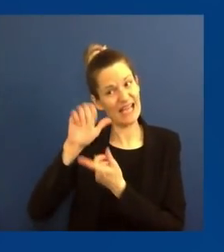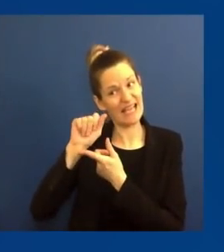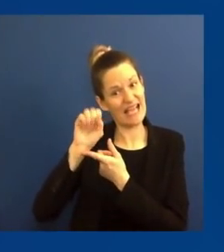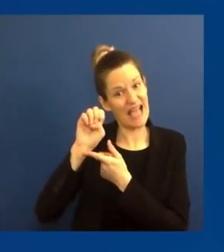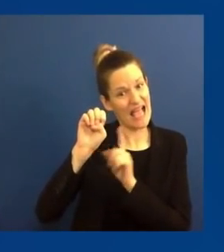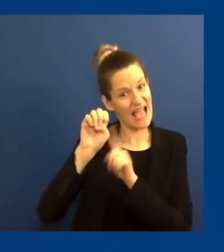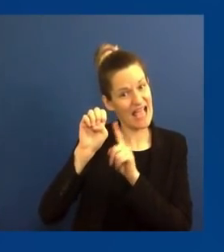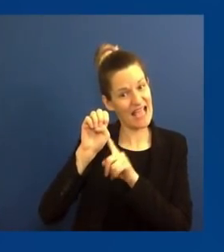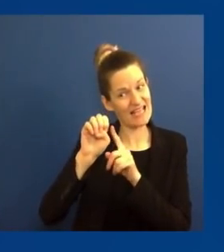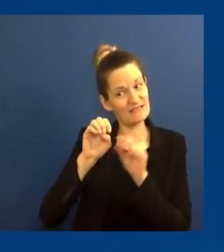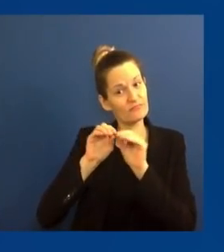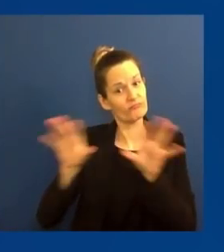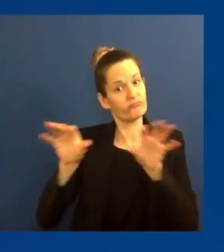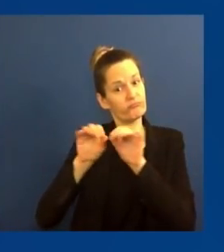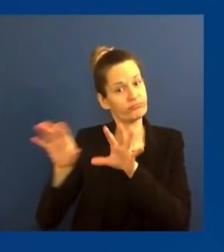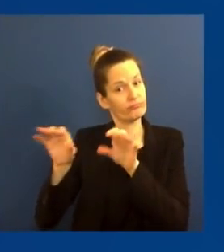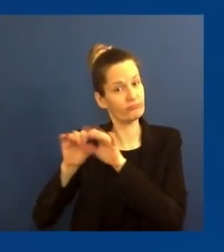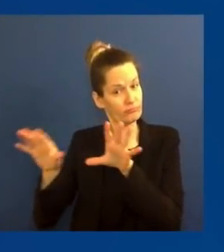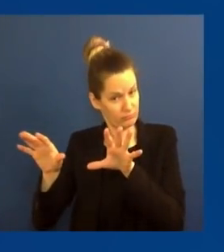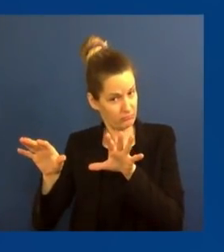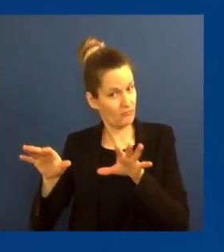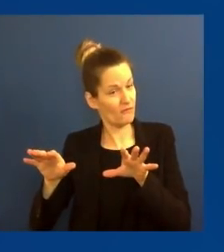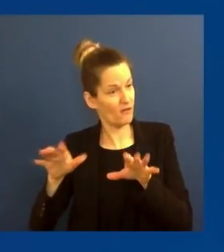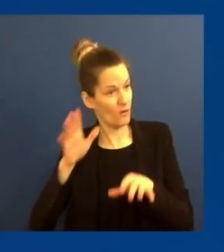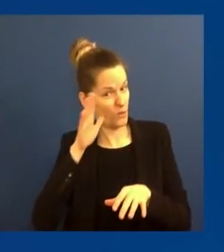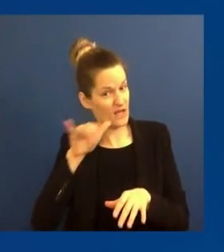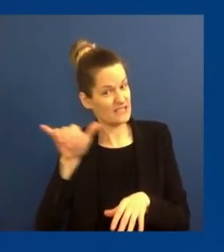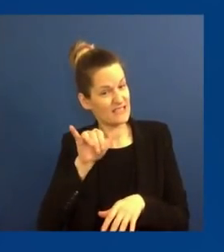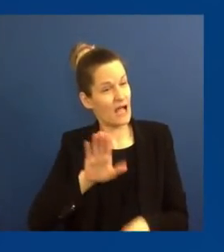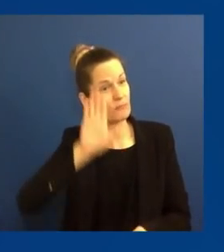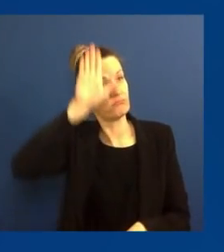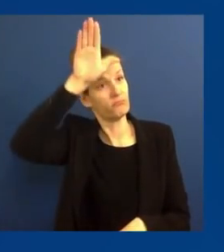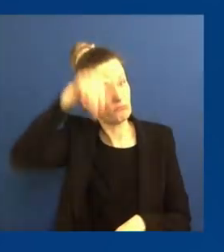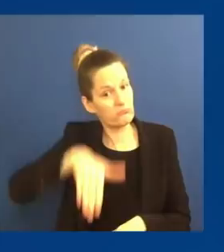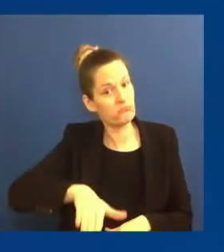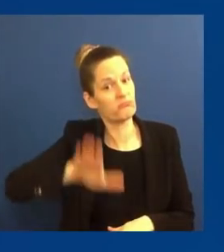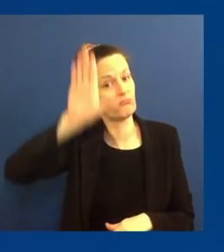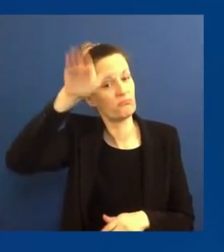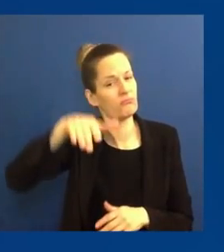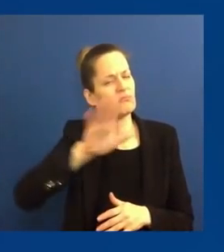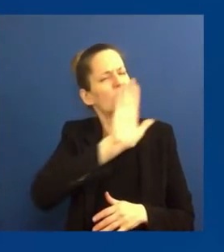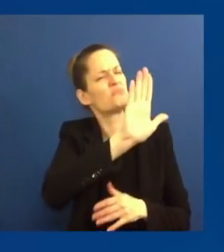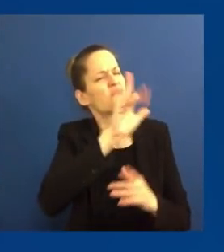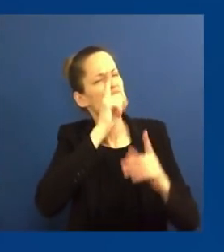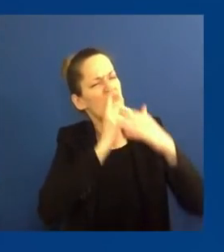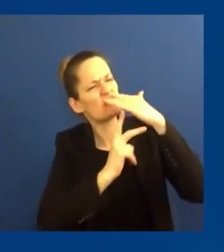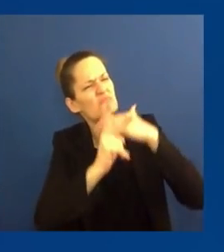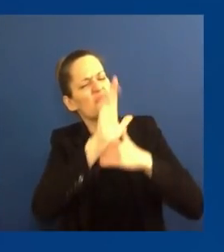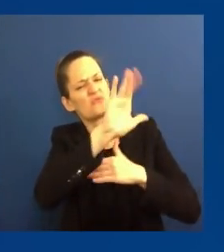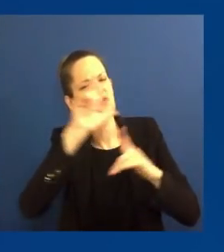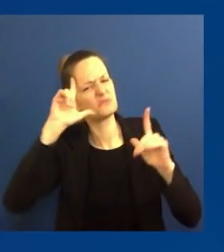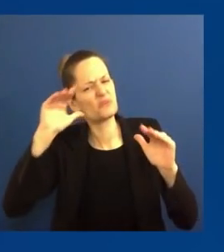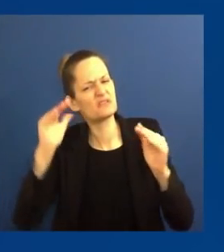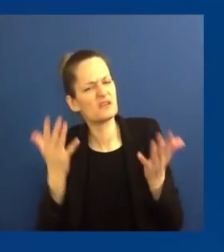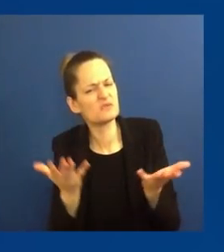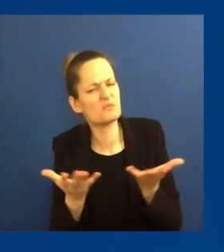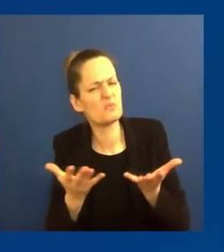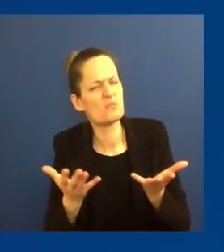but not go down as steeply as it came up? What is the expectation the sort of overall national curve on Omicron?